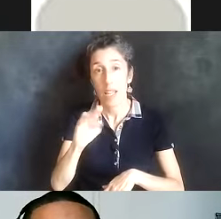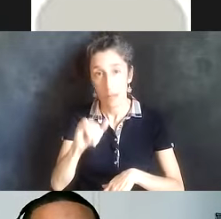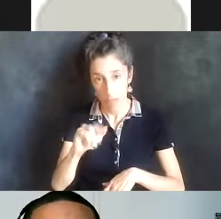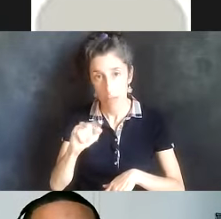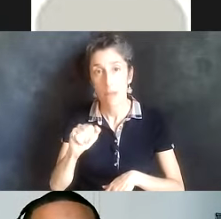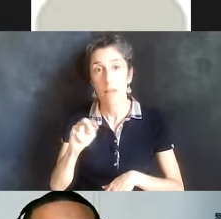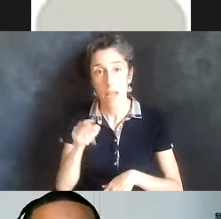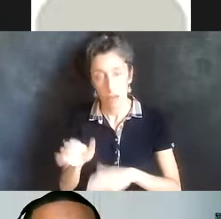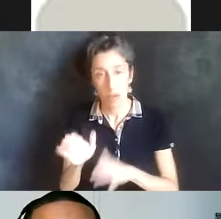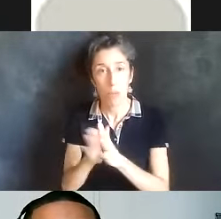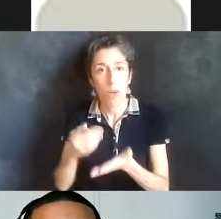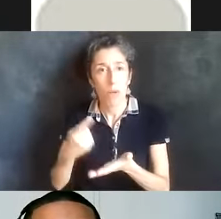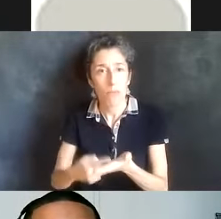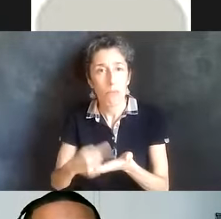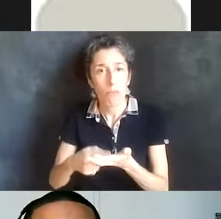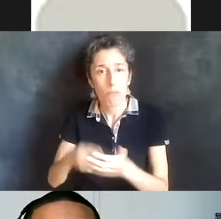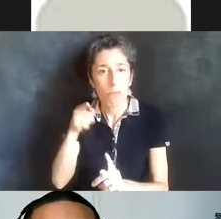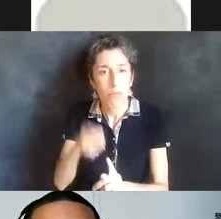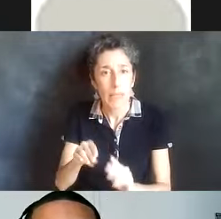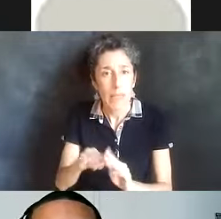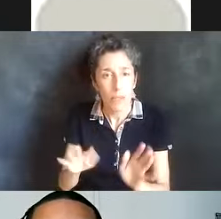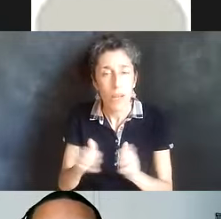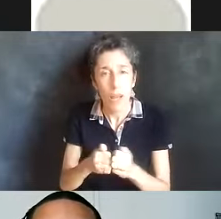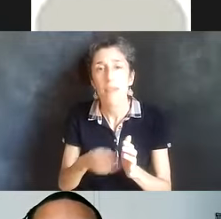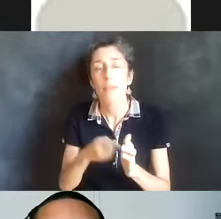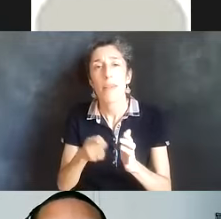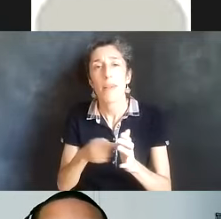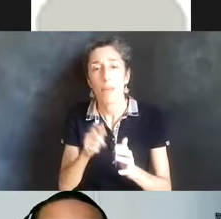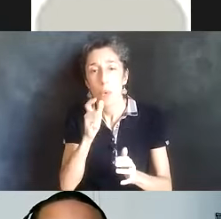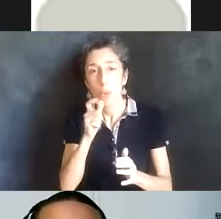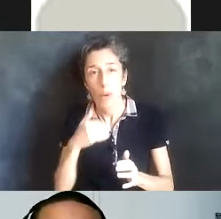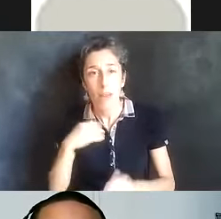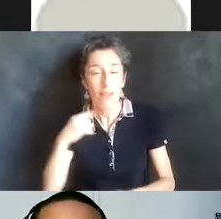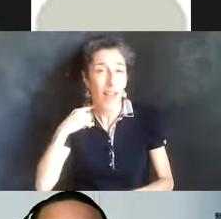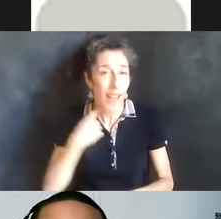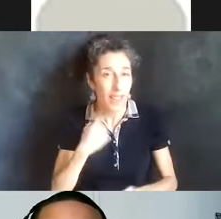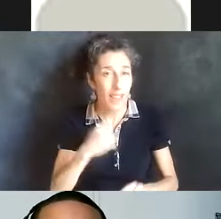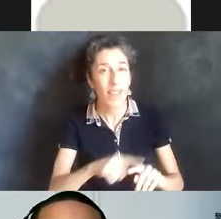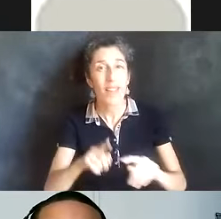your accent. One time, I was in Trader Joe's and the cashier was friendly to the white customer